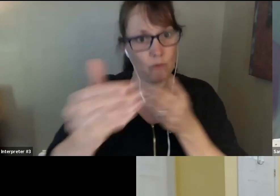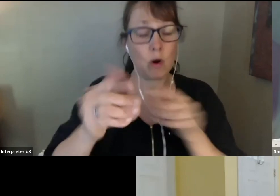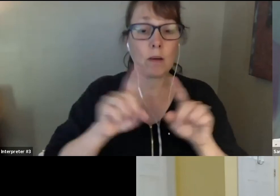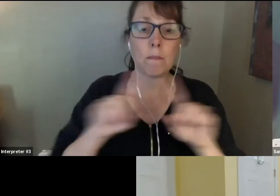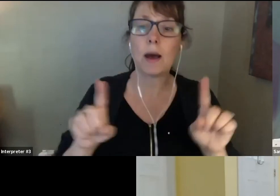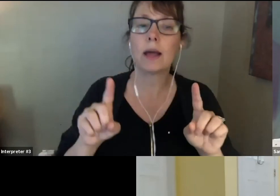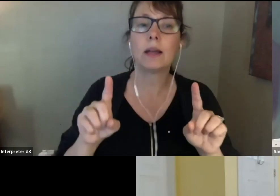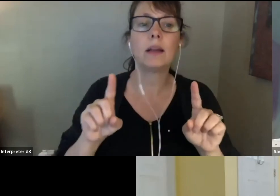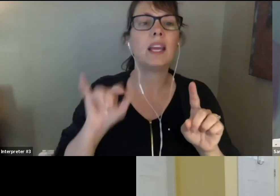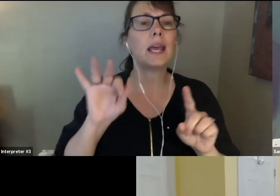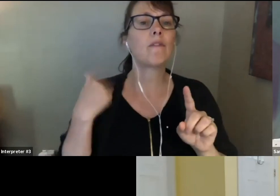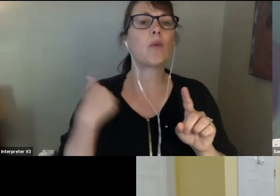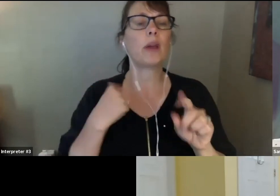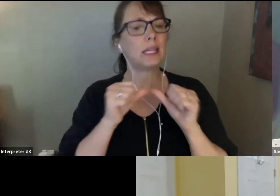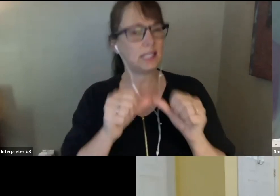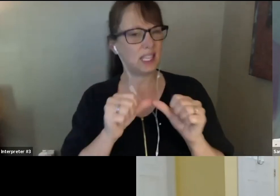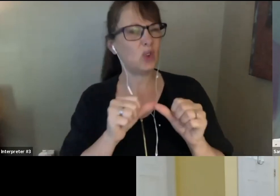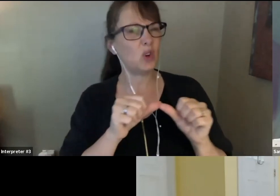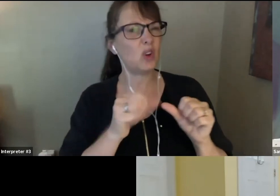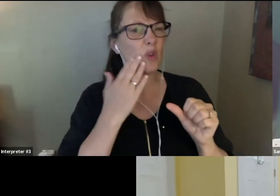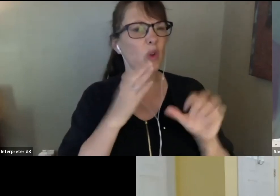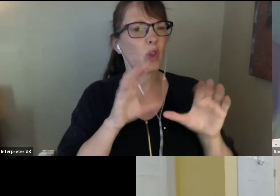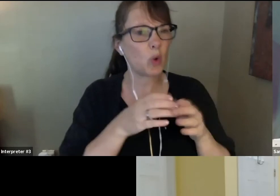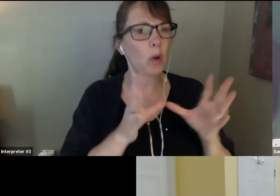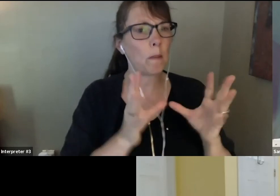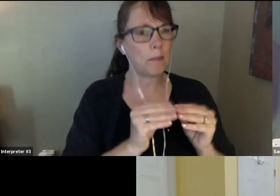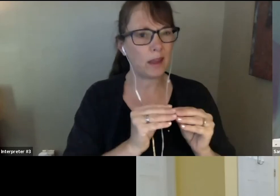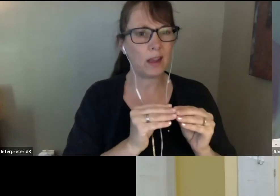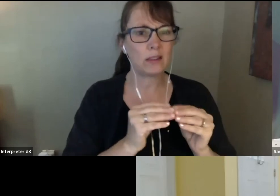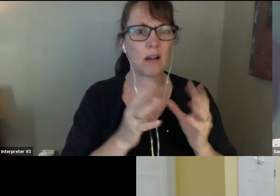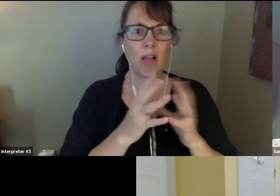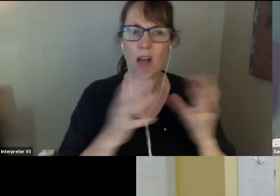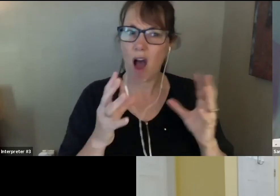gotten into the weeds, and a lot of these weeds are not going to fit into a public-facing